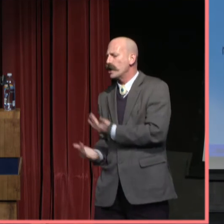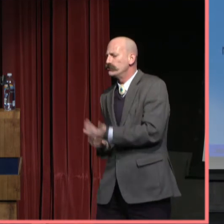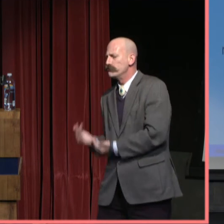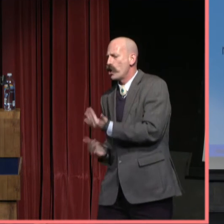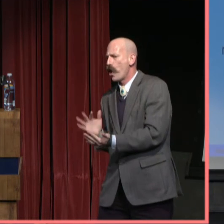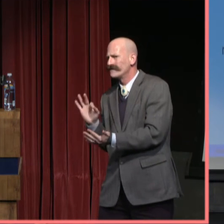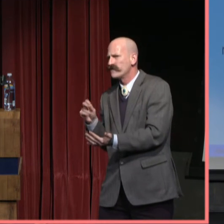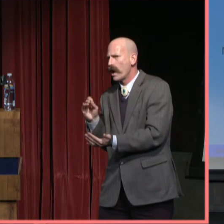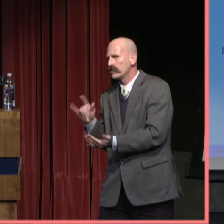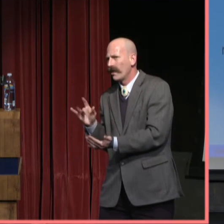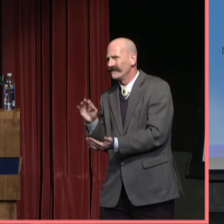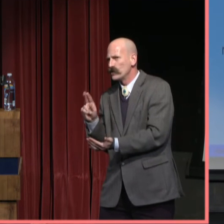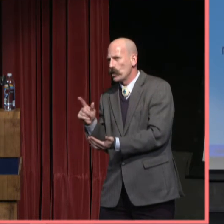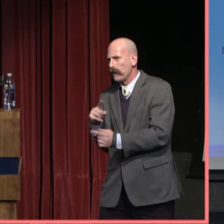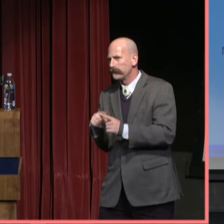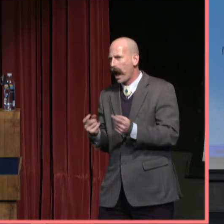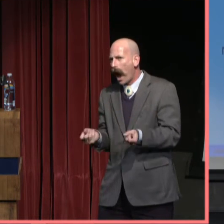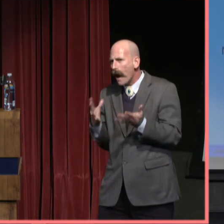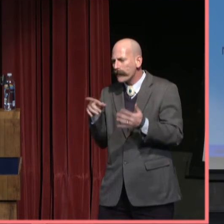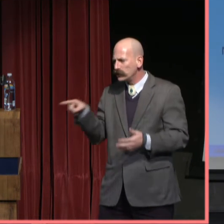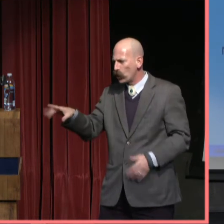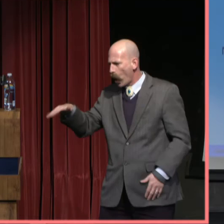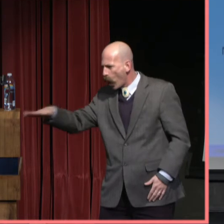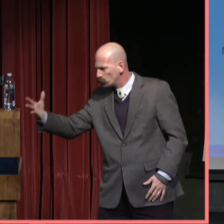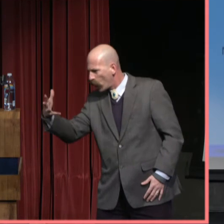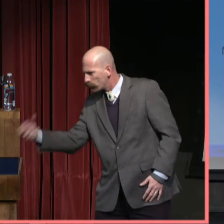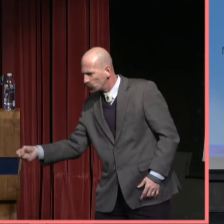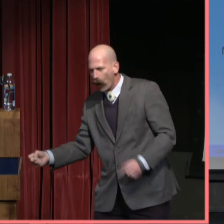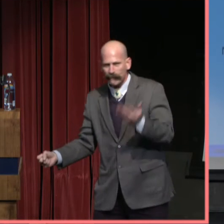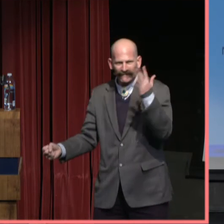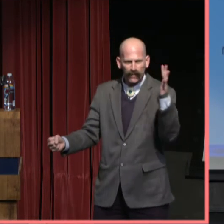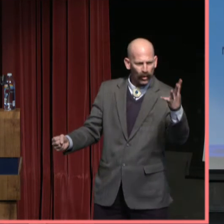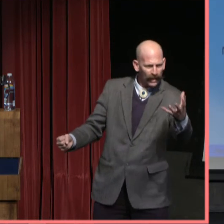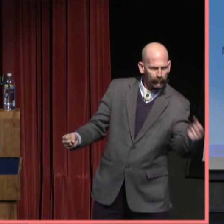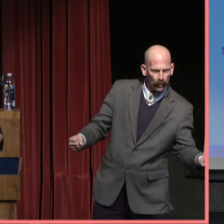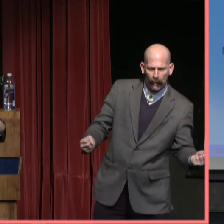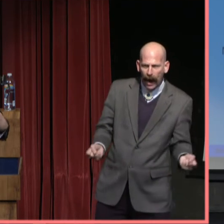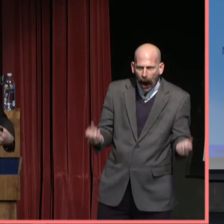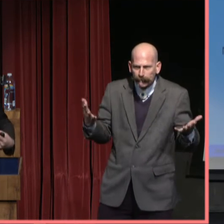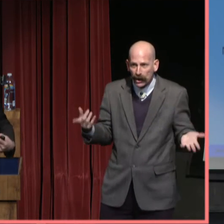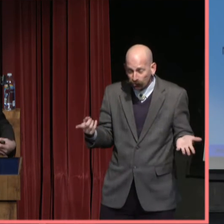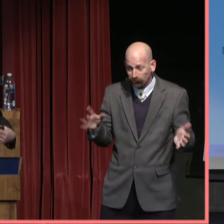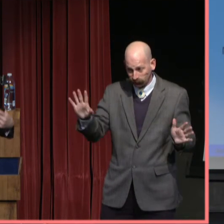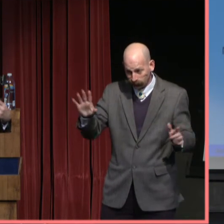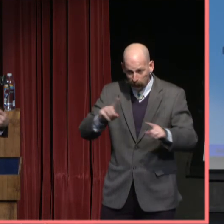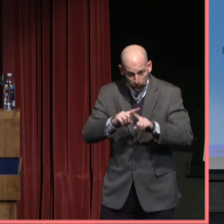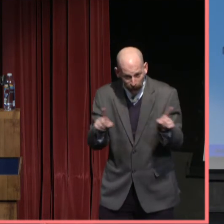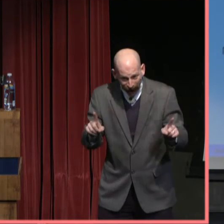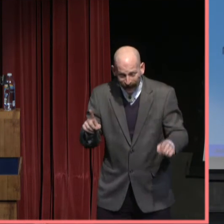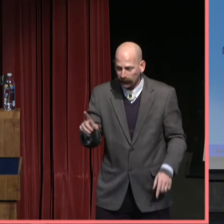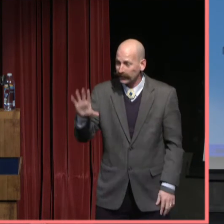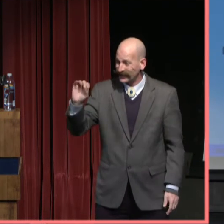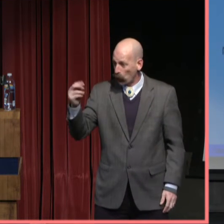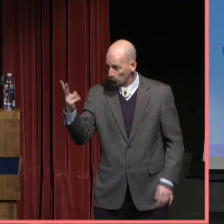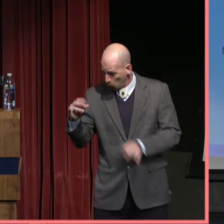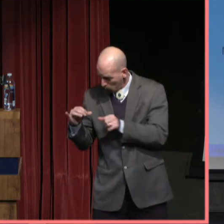but we don't know how much goes into the ocean and how much into the forests. If we measure oxygen as well, we can answer these questions